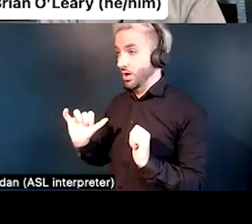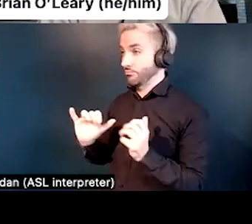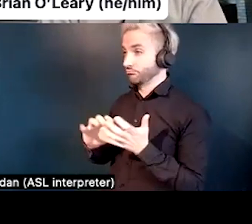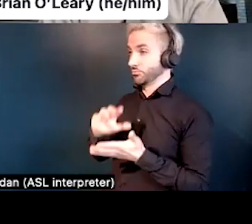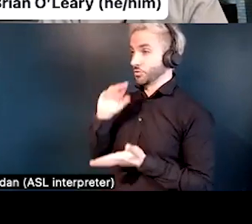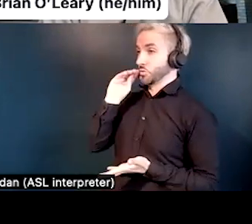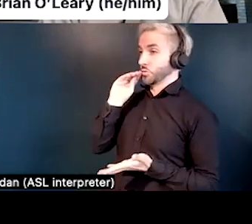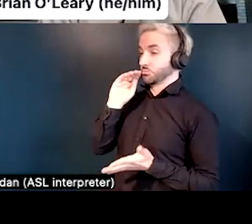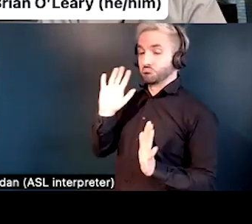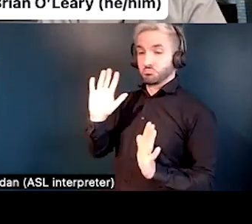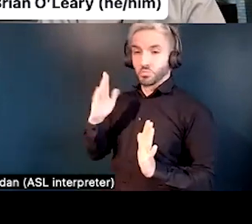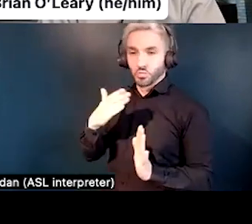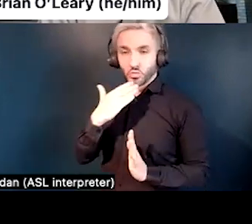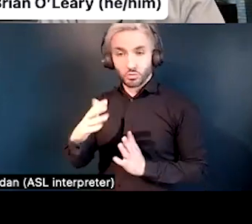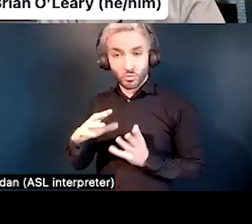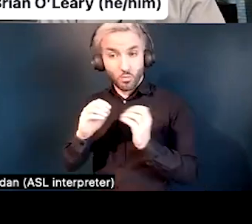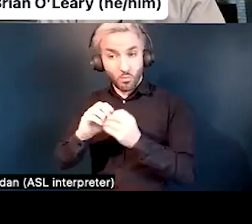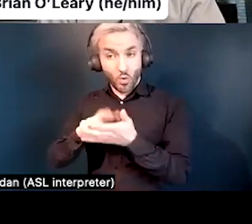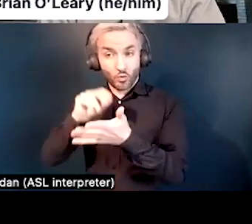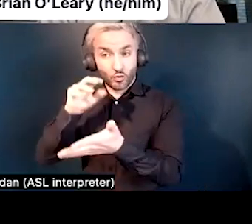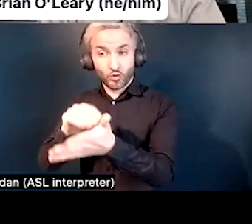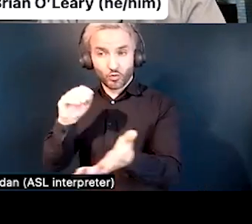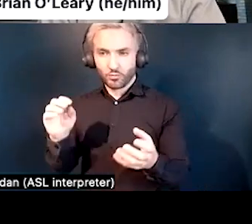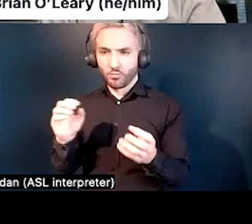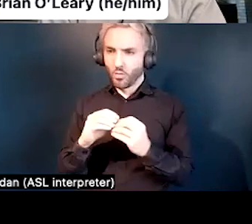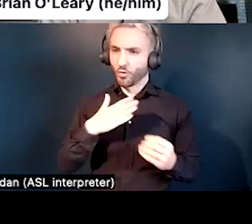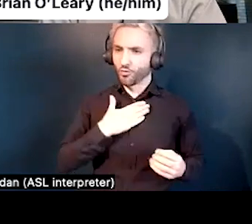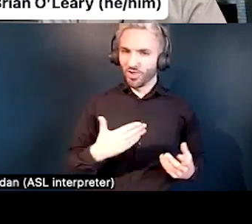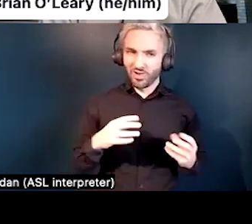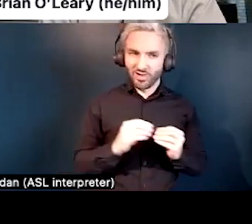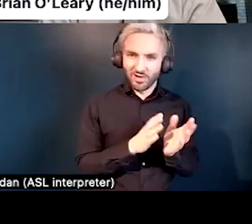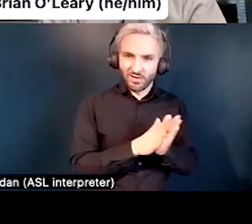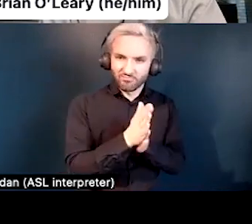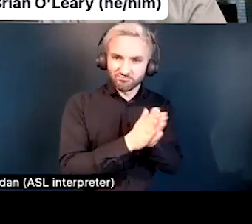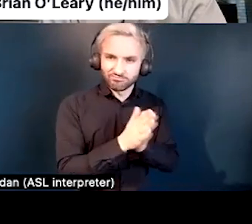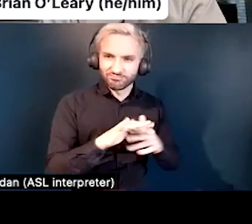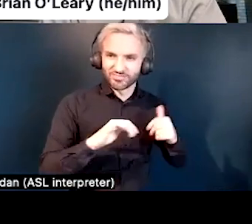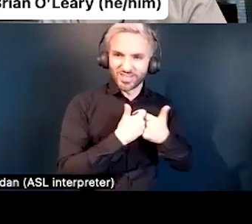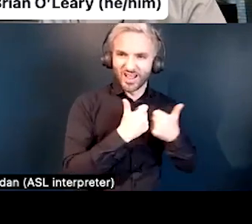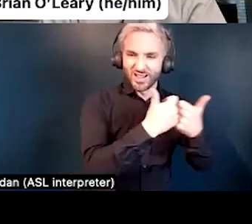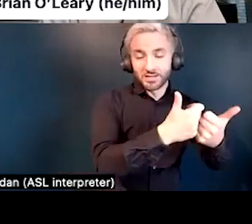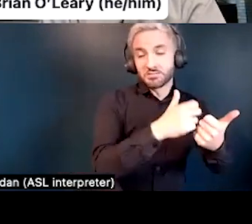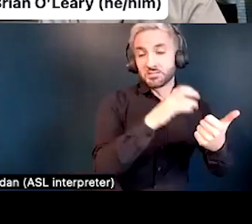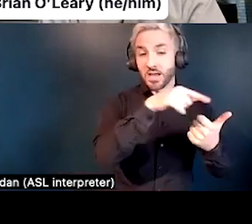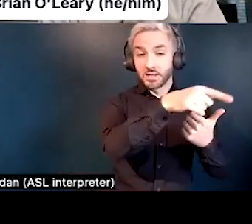the more challenges you take on, the more it makes change easier and managing change easier.